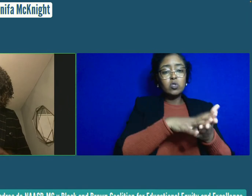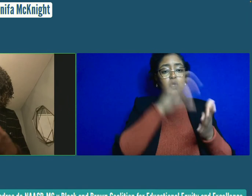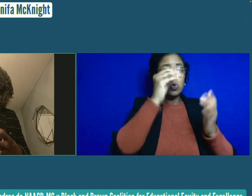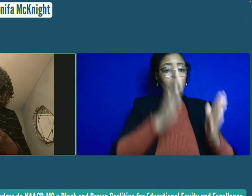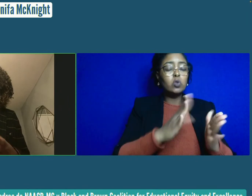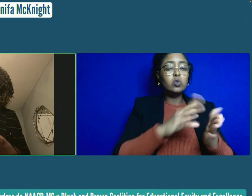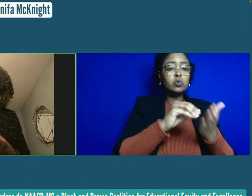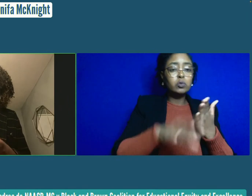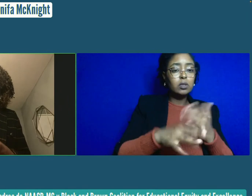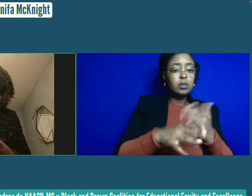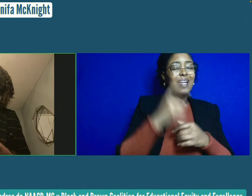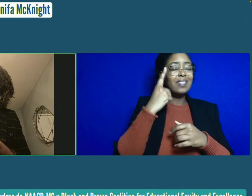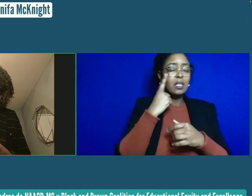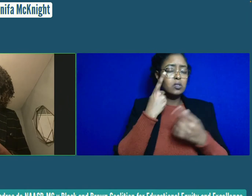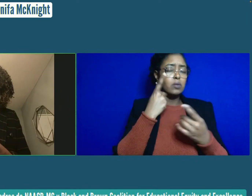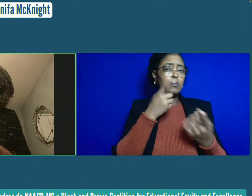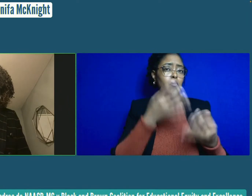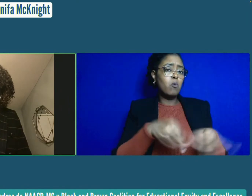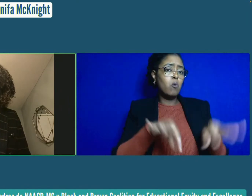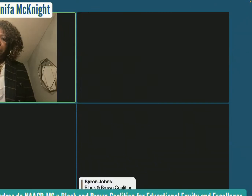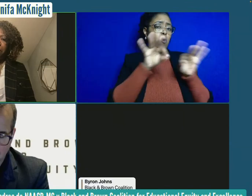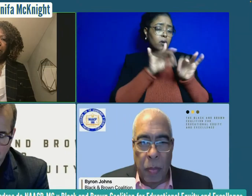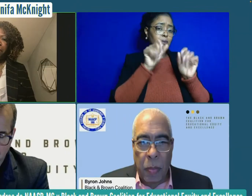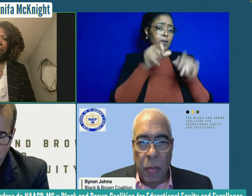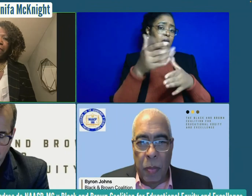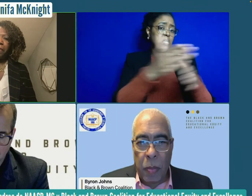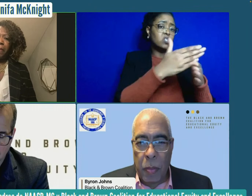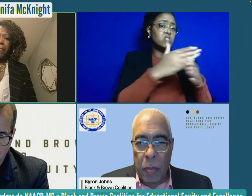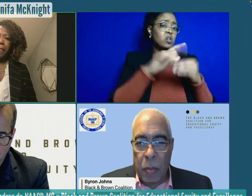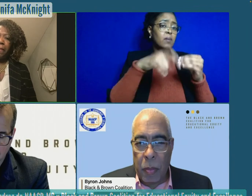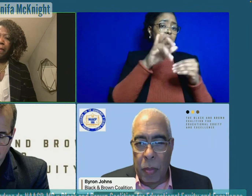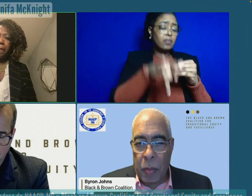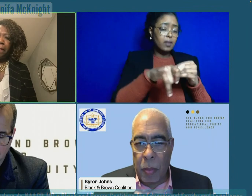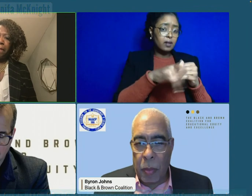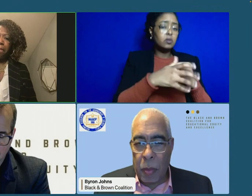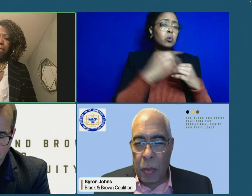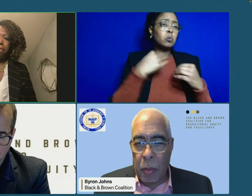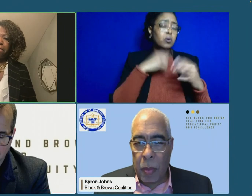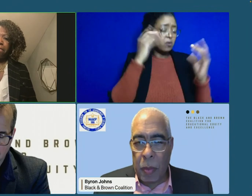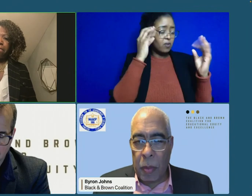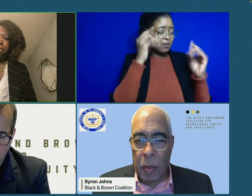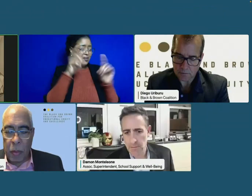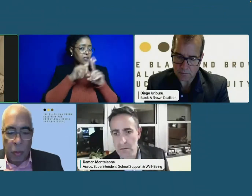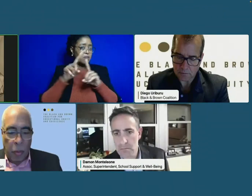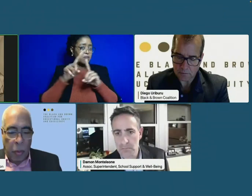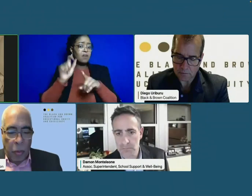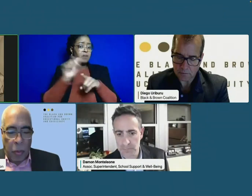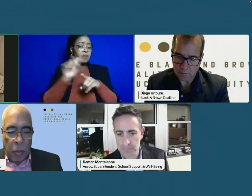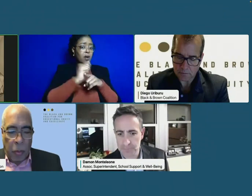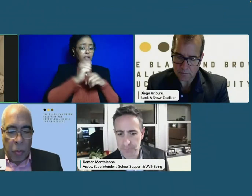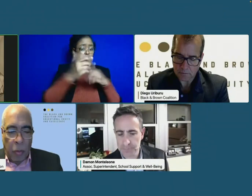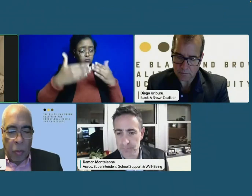serve our our English language learners students because I think that's important to be able to share as we reflect on